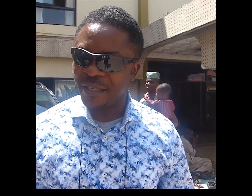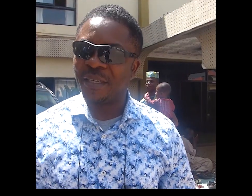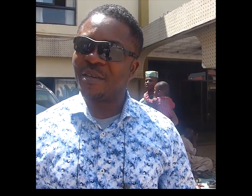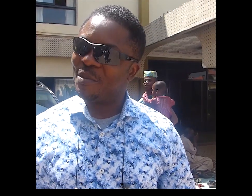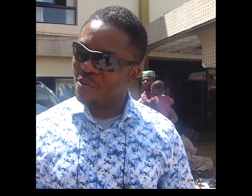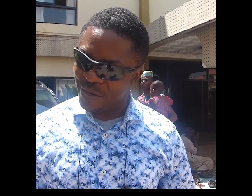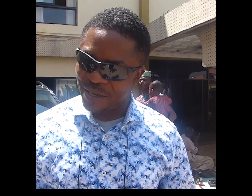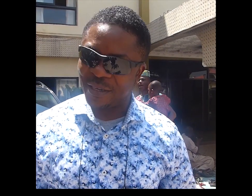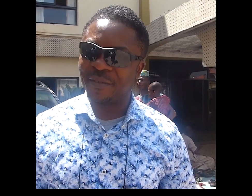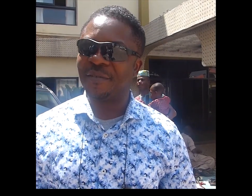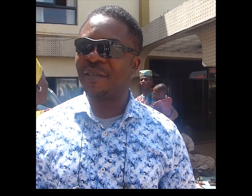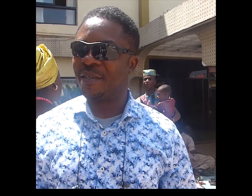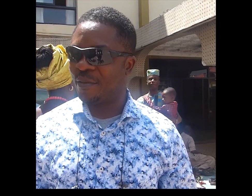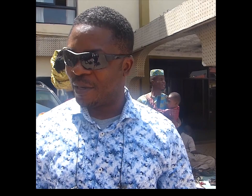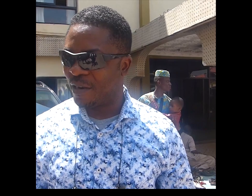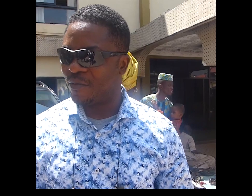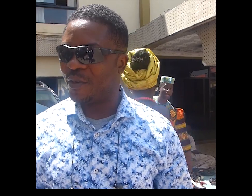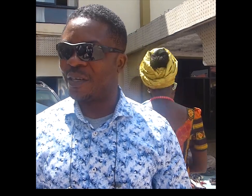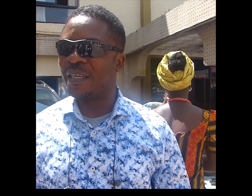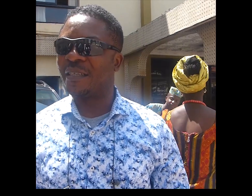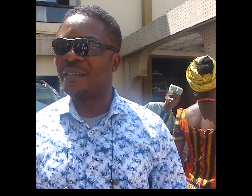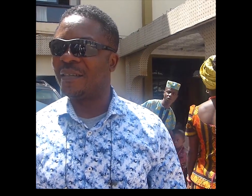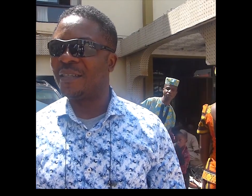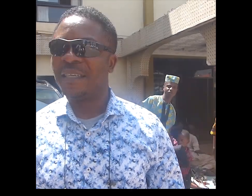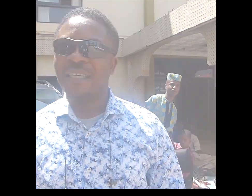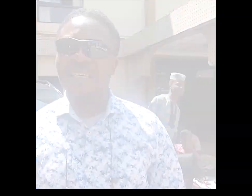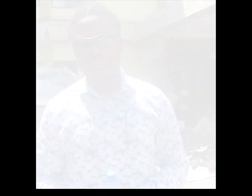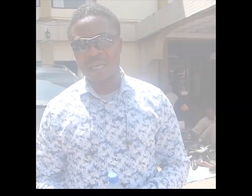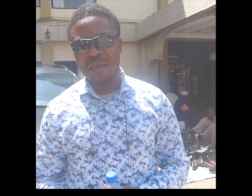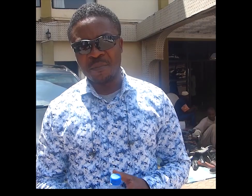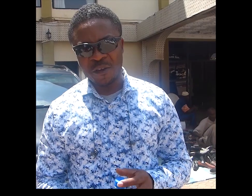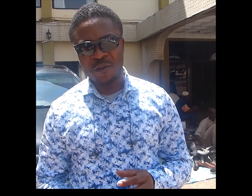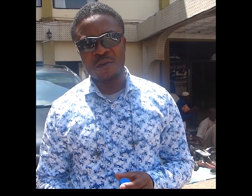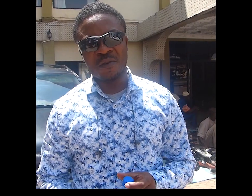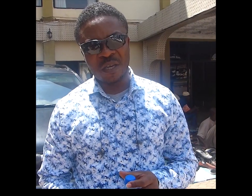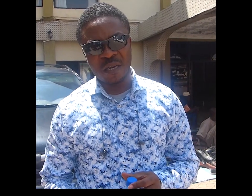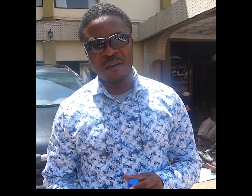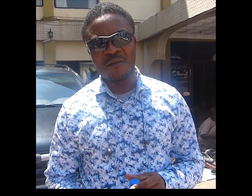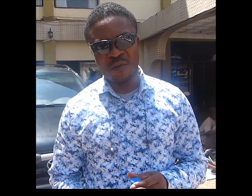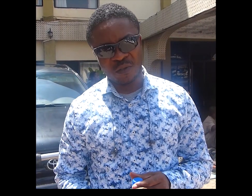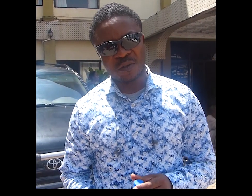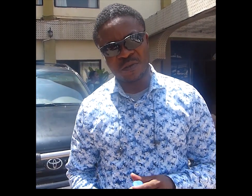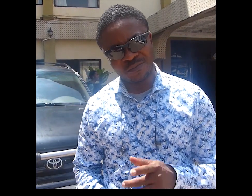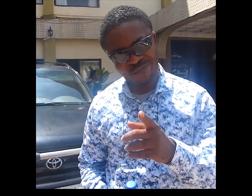Mehn! There's gonna be work here. There's gonna be a lot of work here. so, I bet you, you got a lot of work to do... okay.